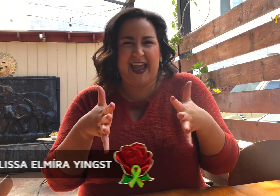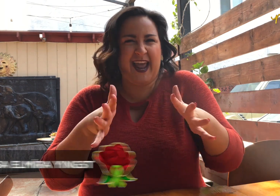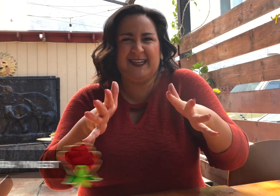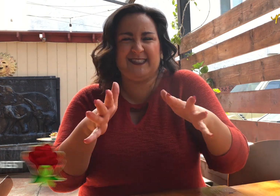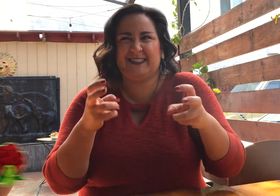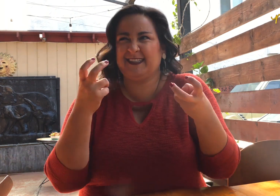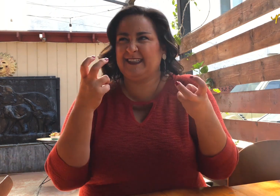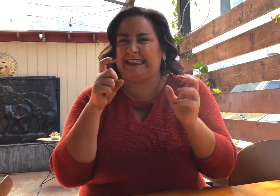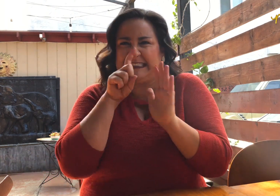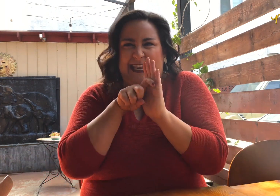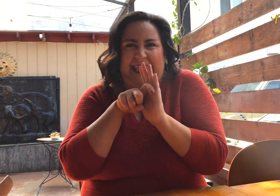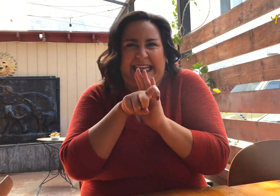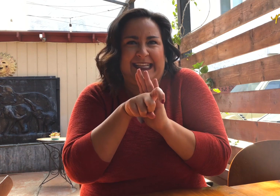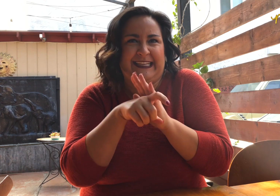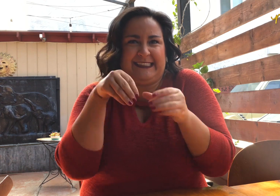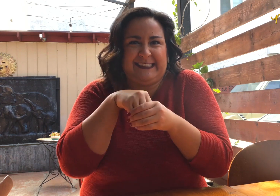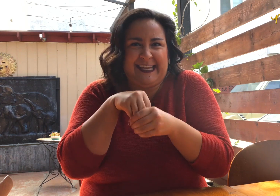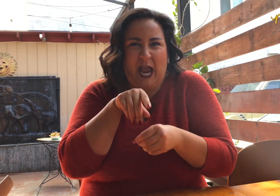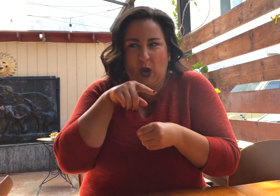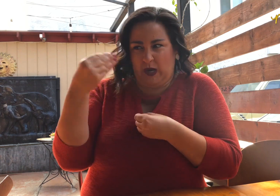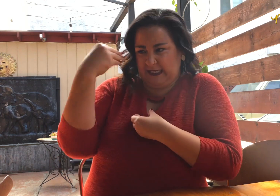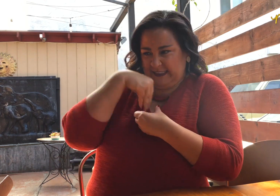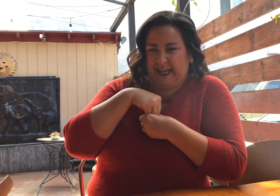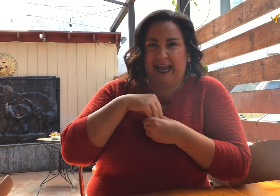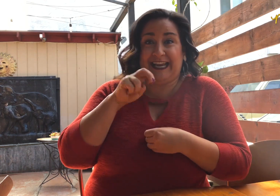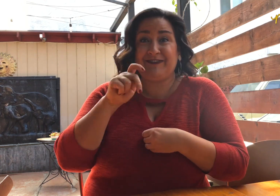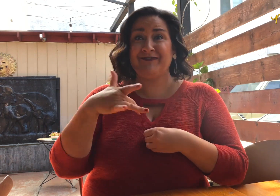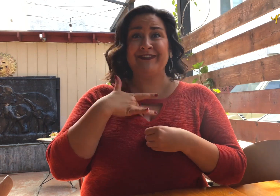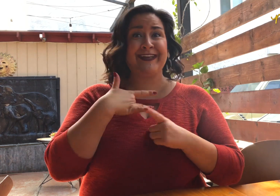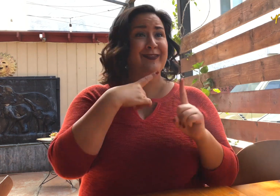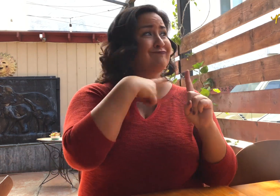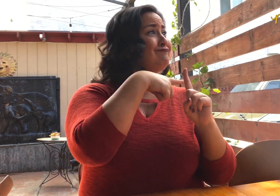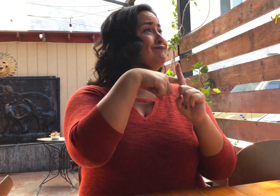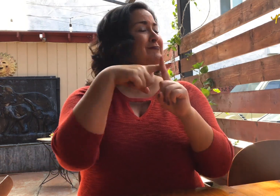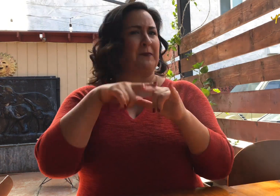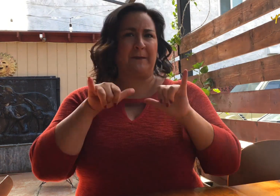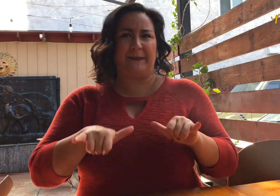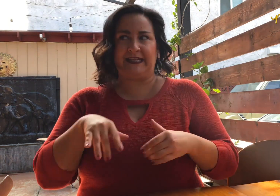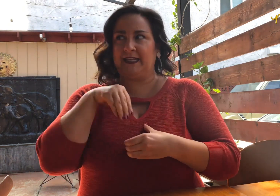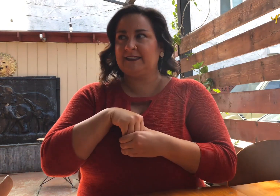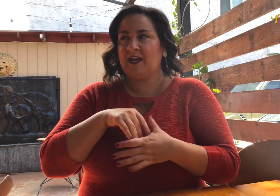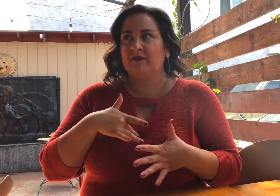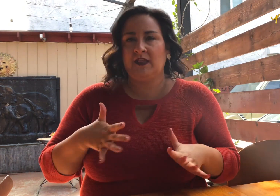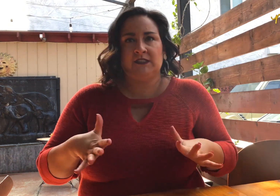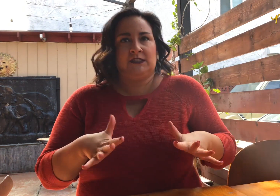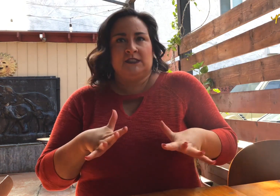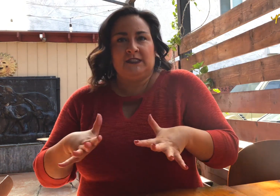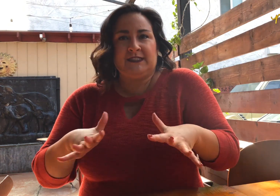Anxiety creeps inside you even when things are at their best.